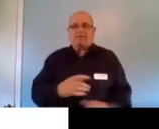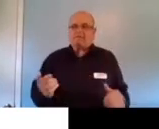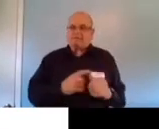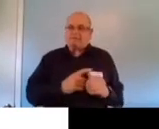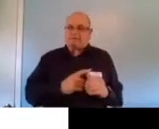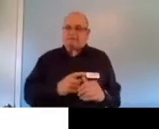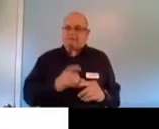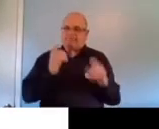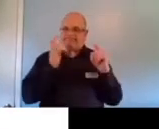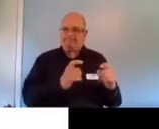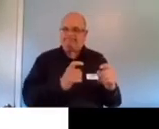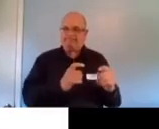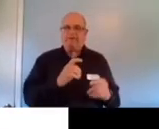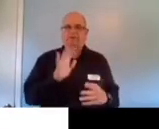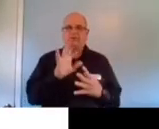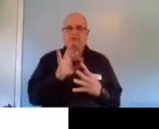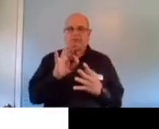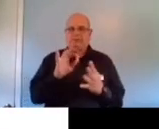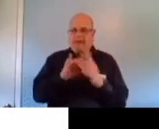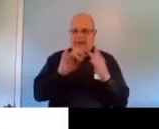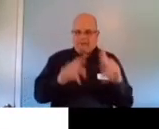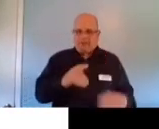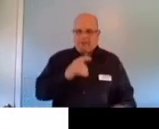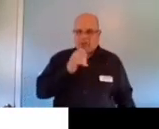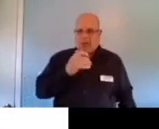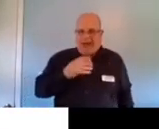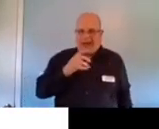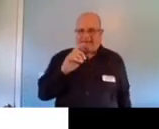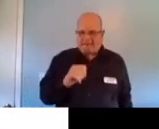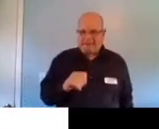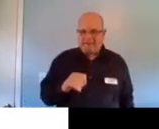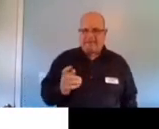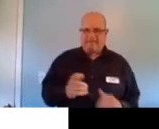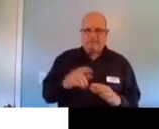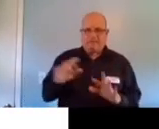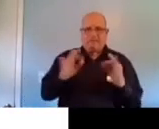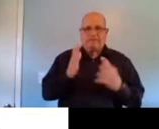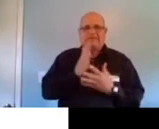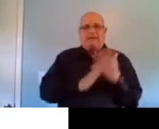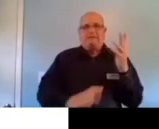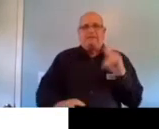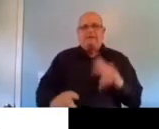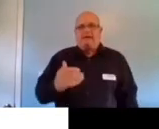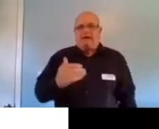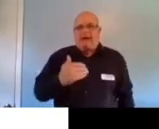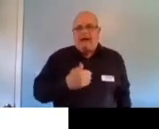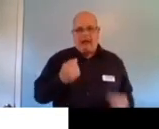to the close of the person with the disability. Some folks have had a lot of bad luck with